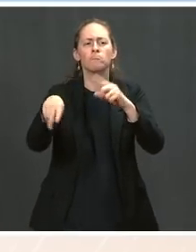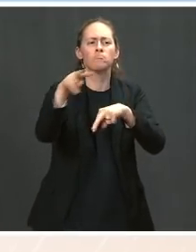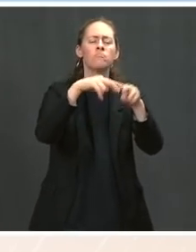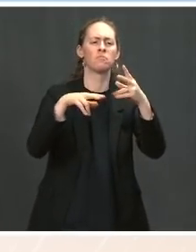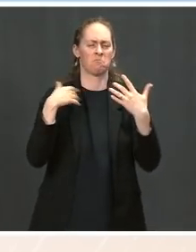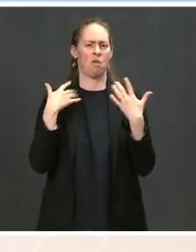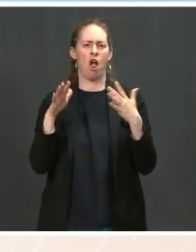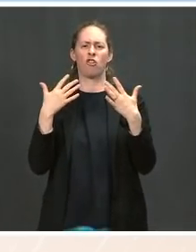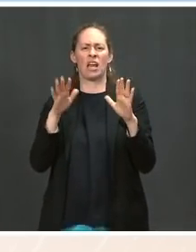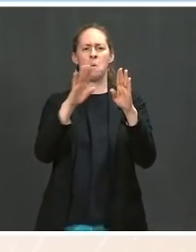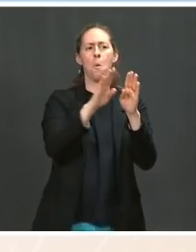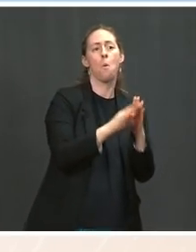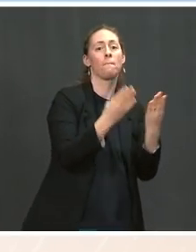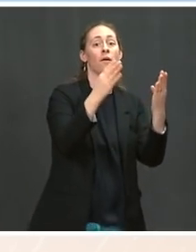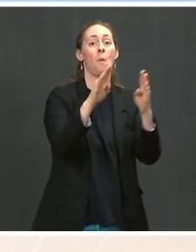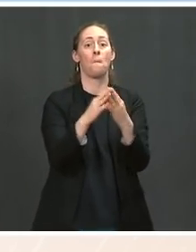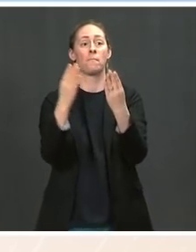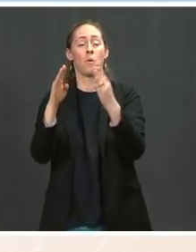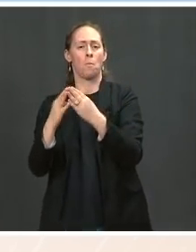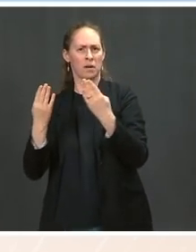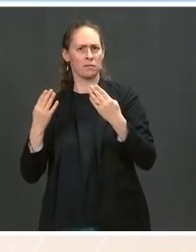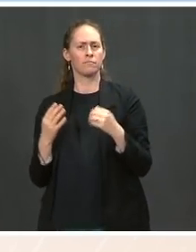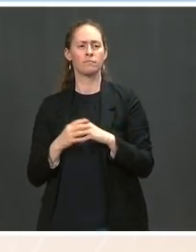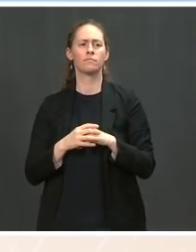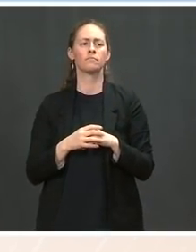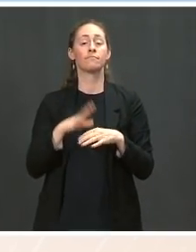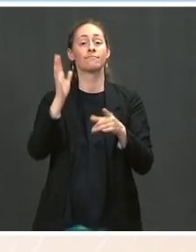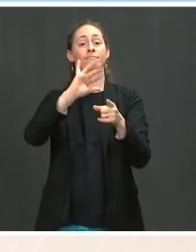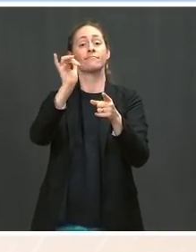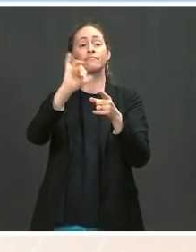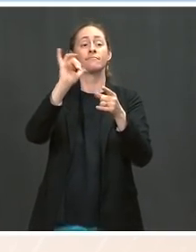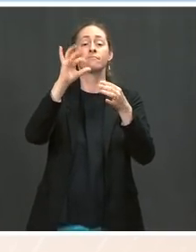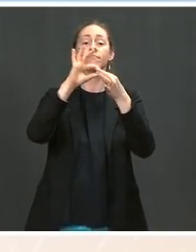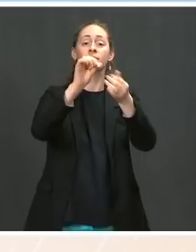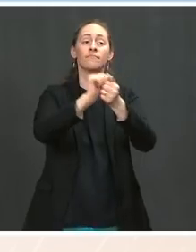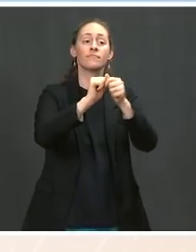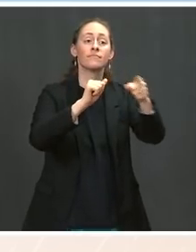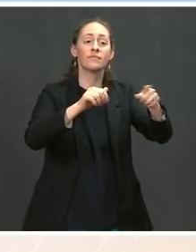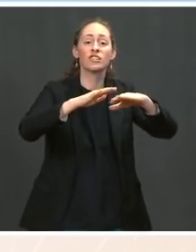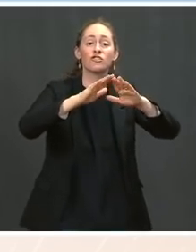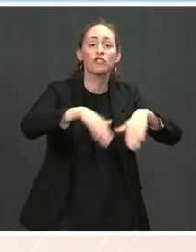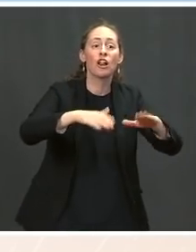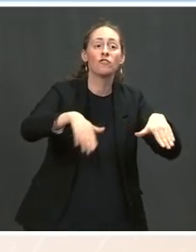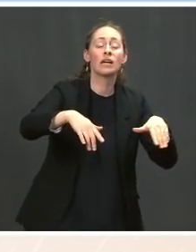on moving kids out of the Border Patrol facilities as quickly as possible into these shelters,